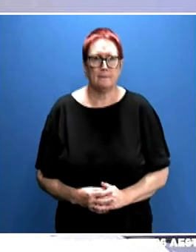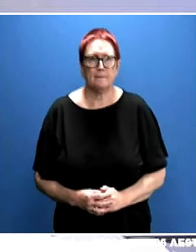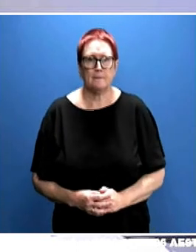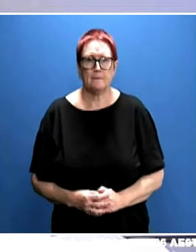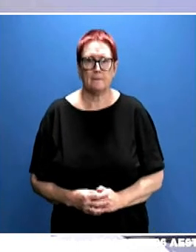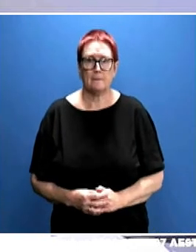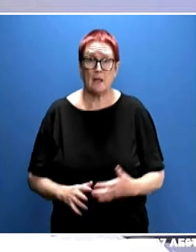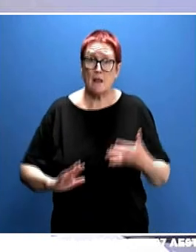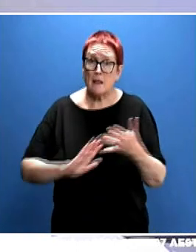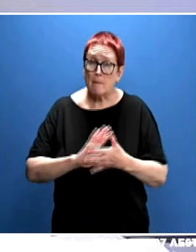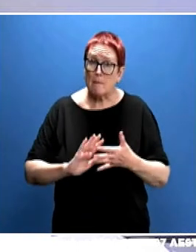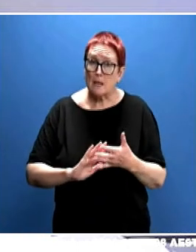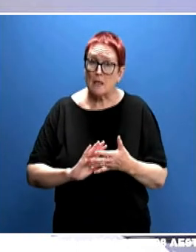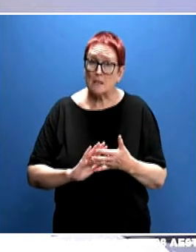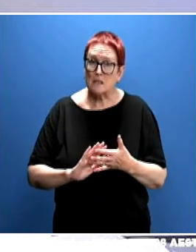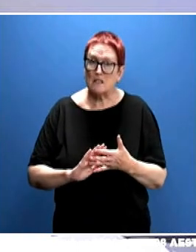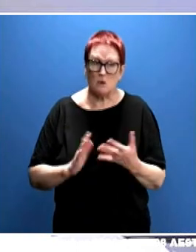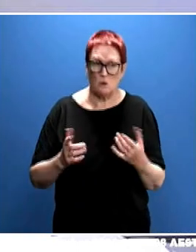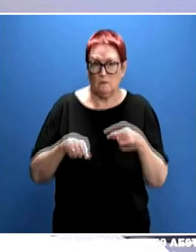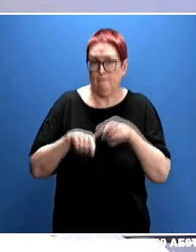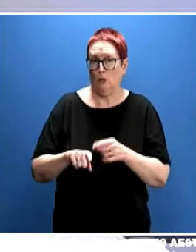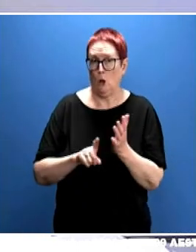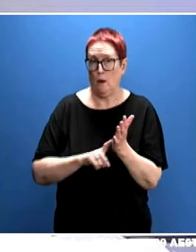By definition as it were, or statutory definition,